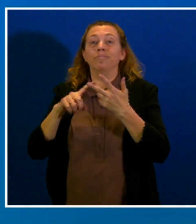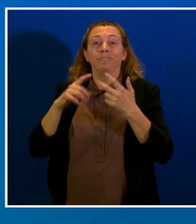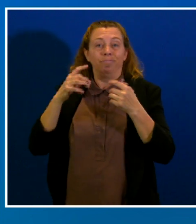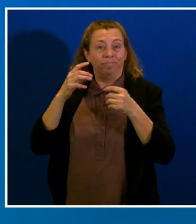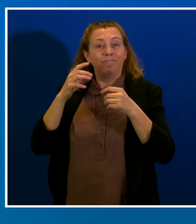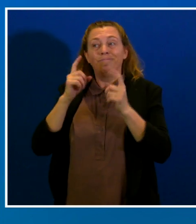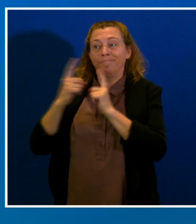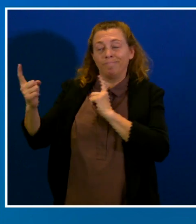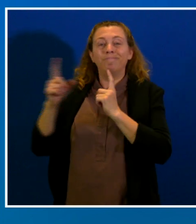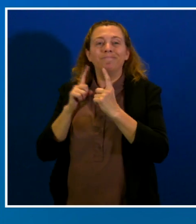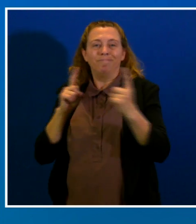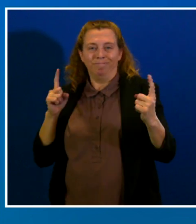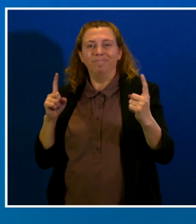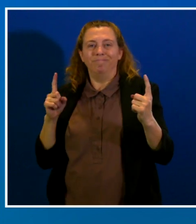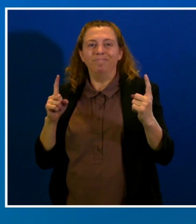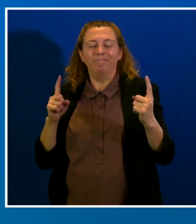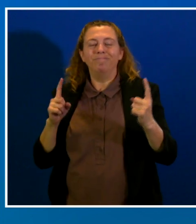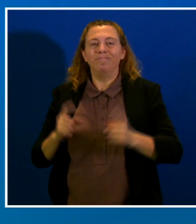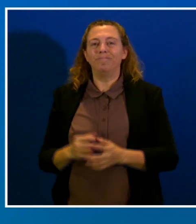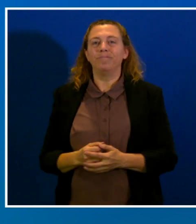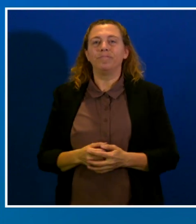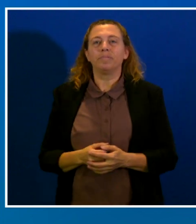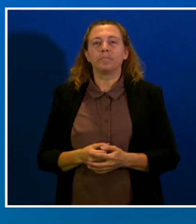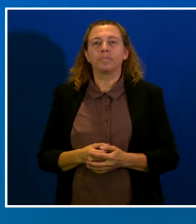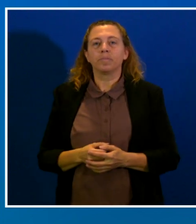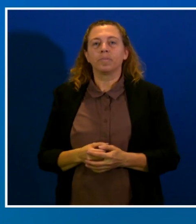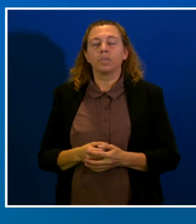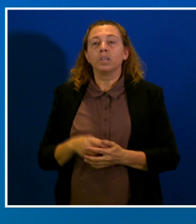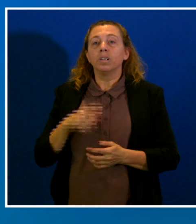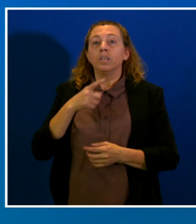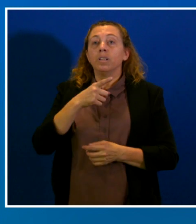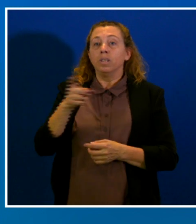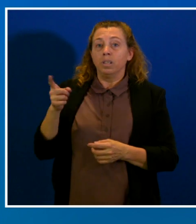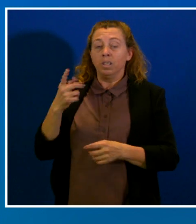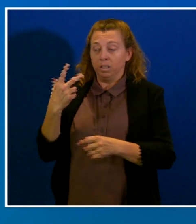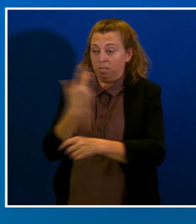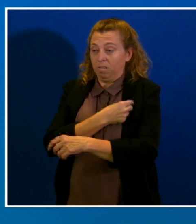However, if you've been fully vaccinated, the Centers for